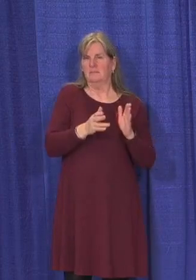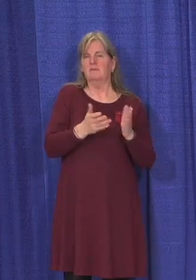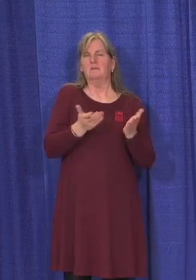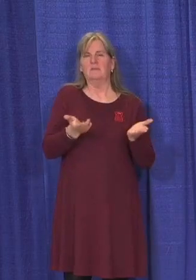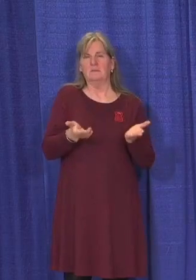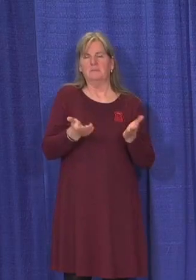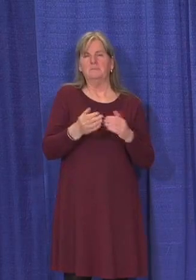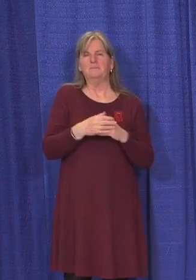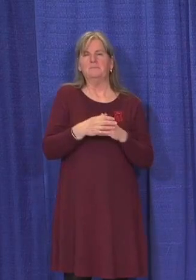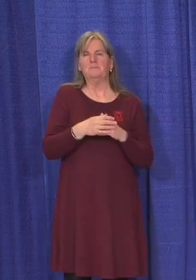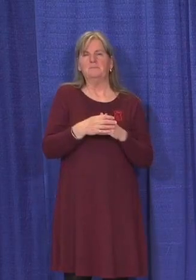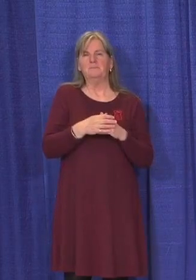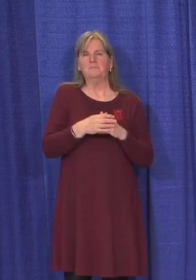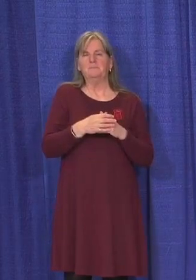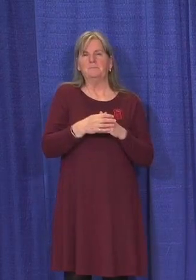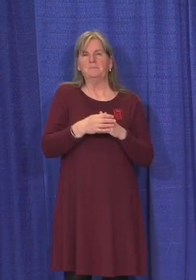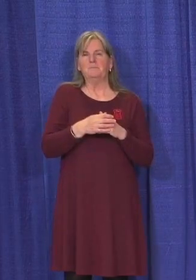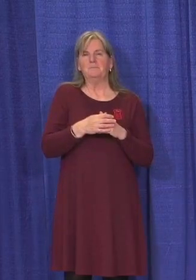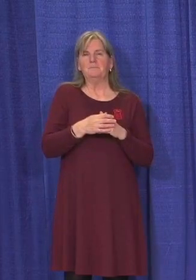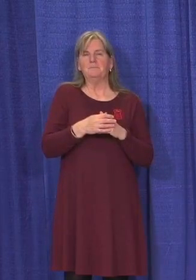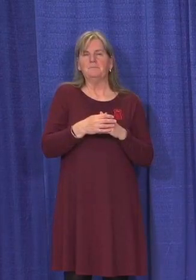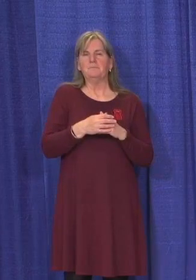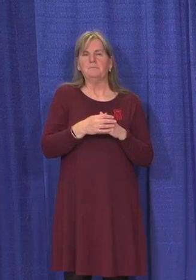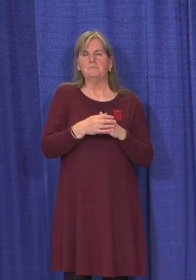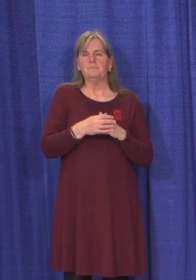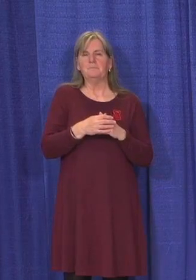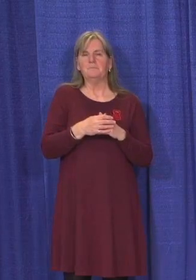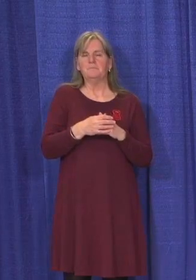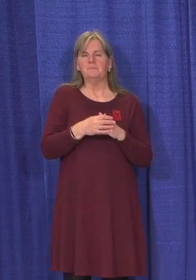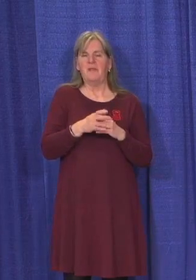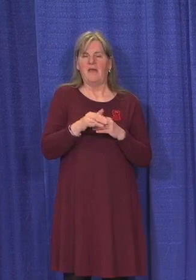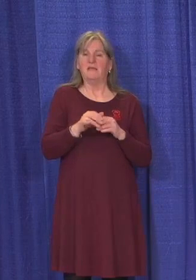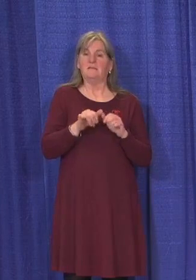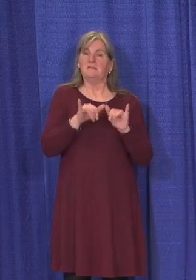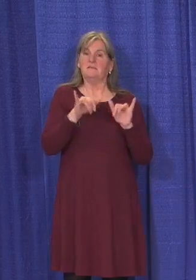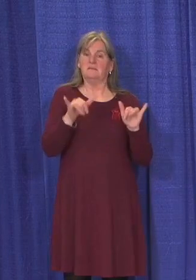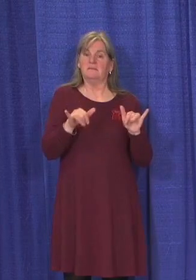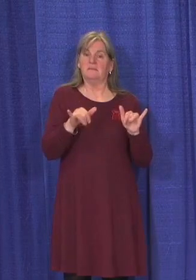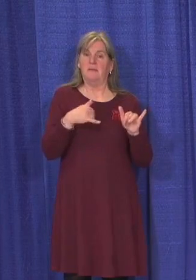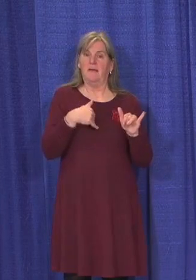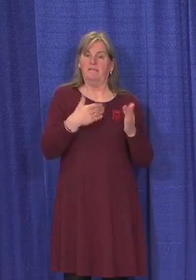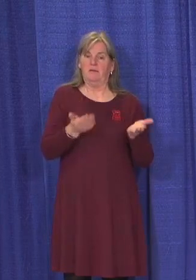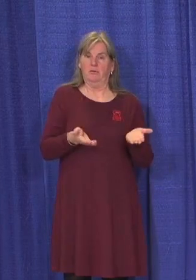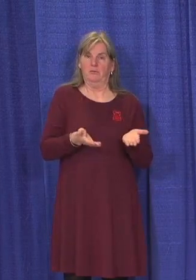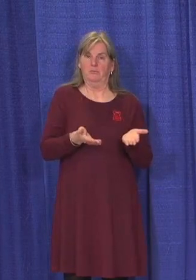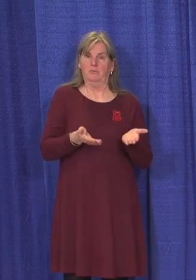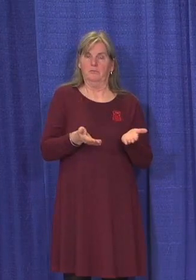protection processes, the people who access the system our